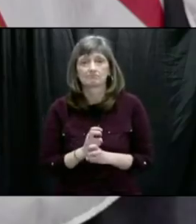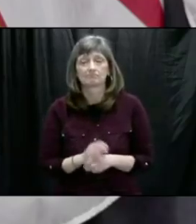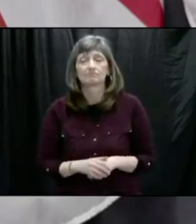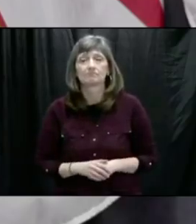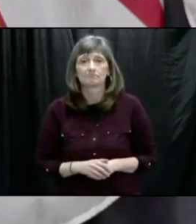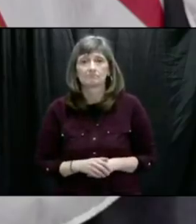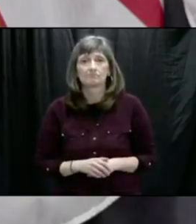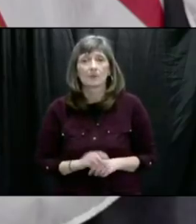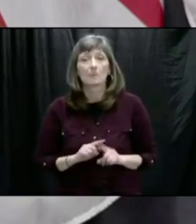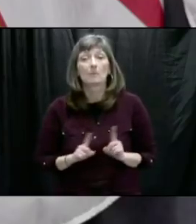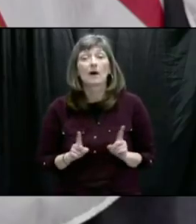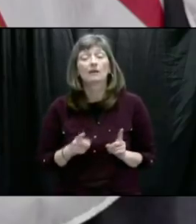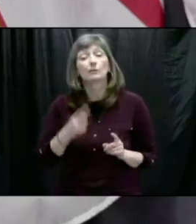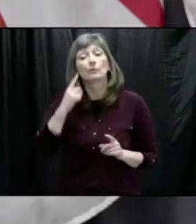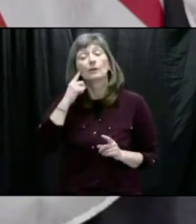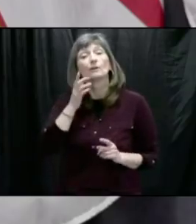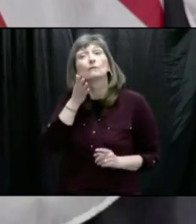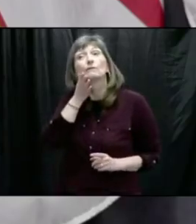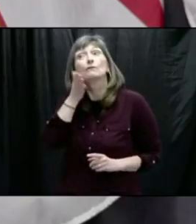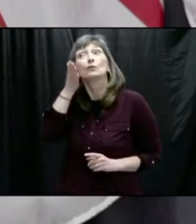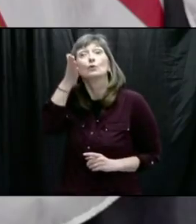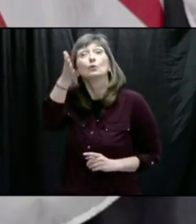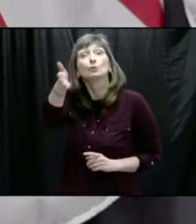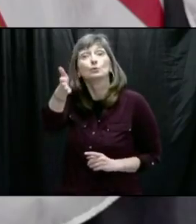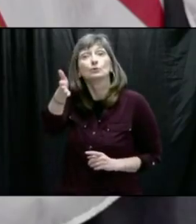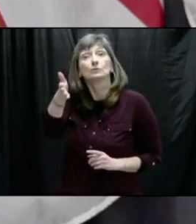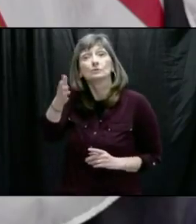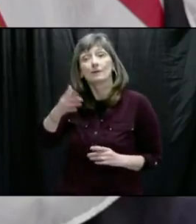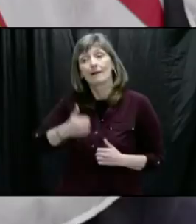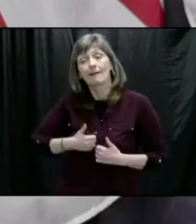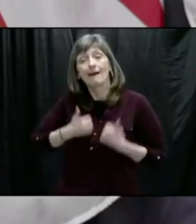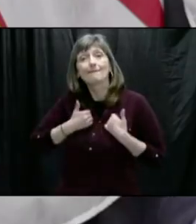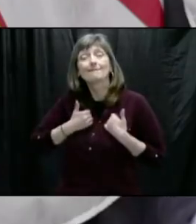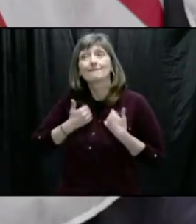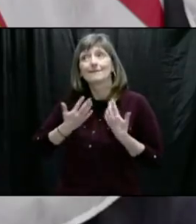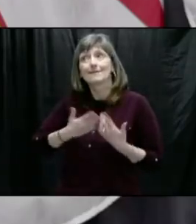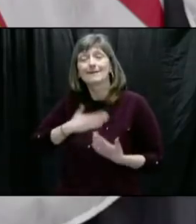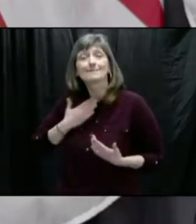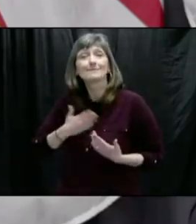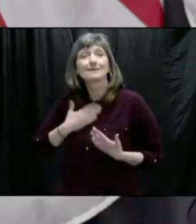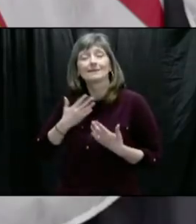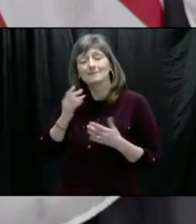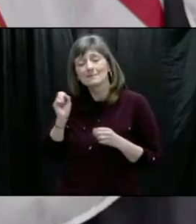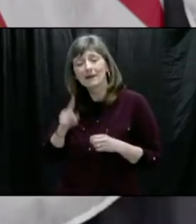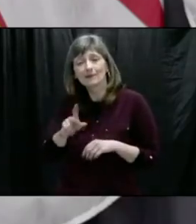IN ORDER FOR ANY OF US TO HAVE A